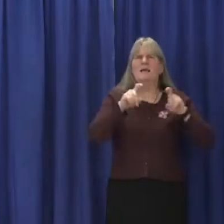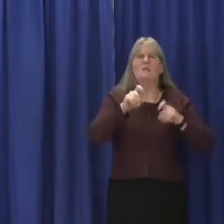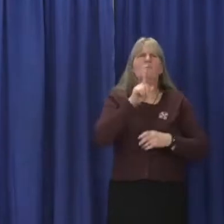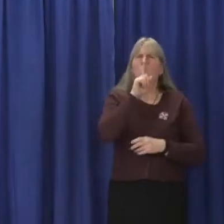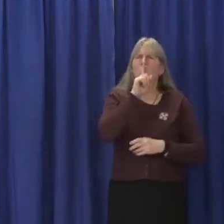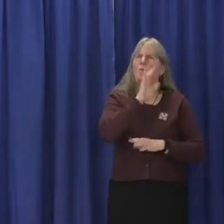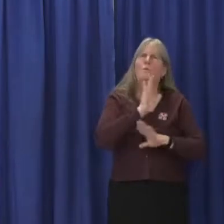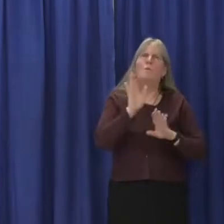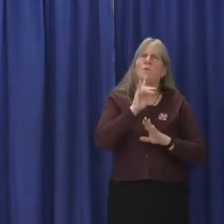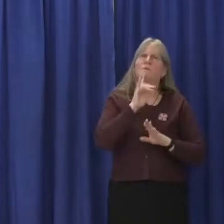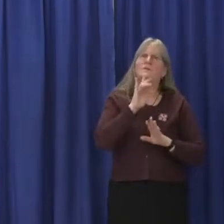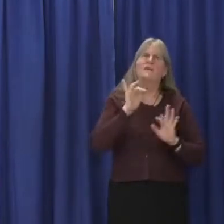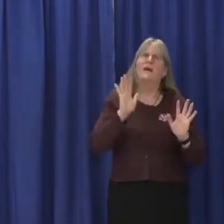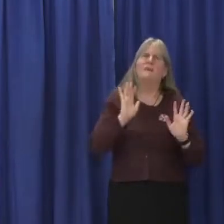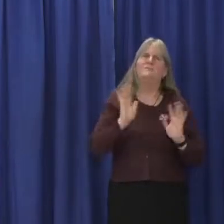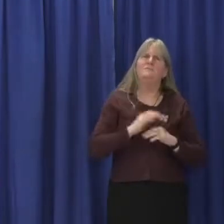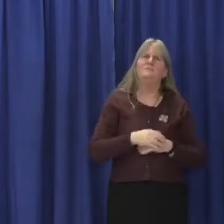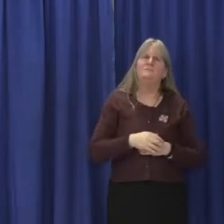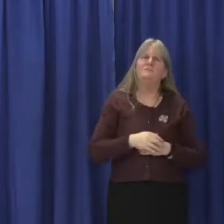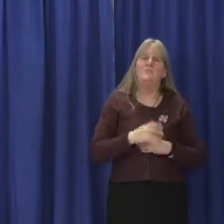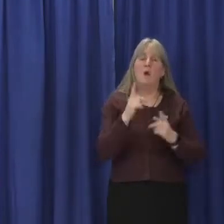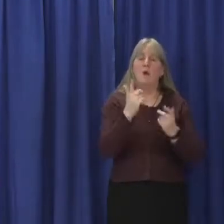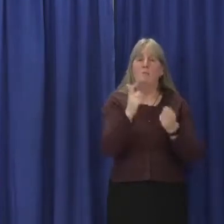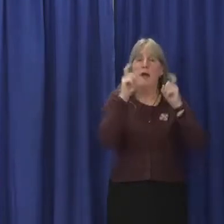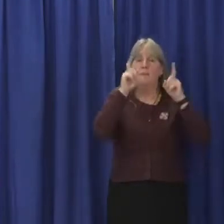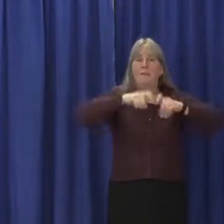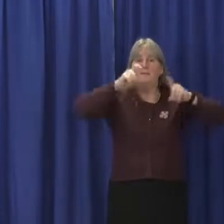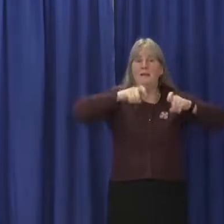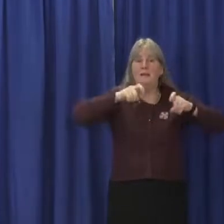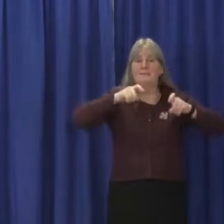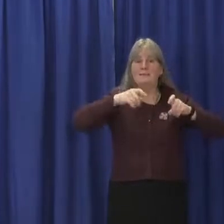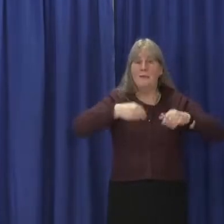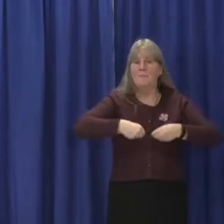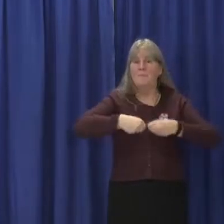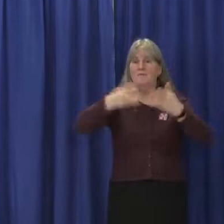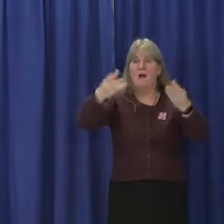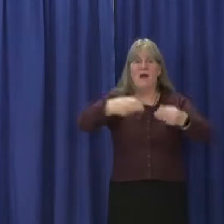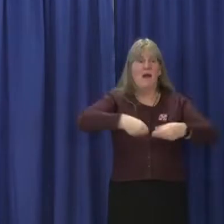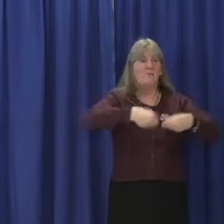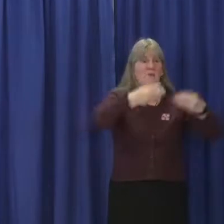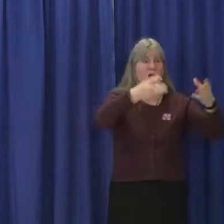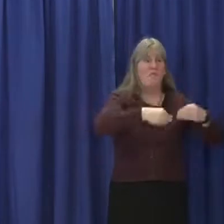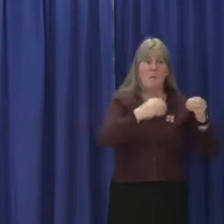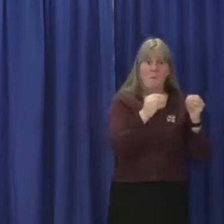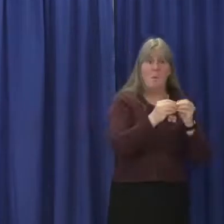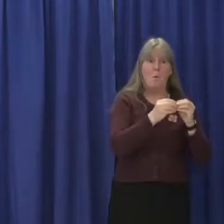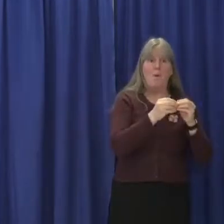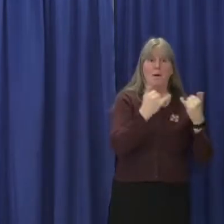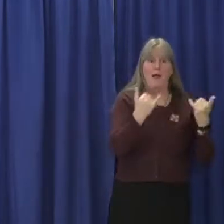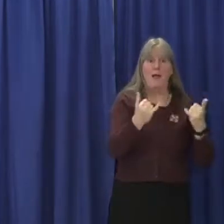with the-- the amount of rapid tests that we have out here, there's more tests happening now than probably ever.